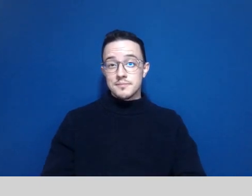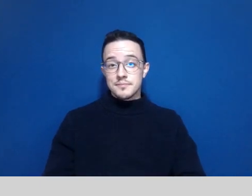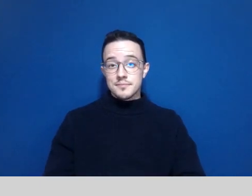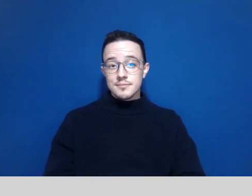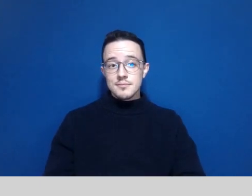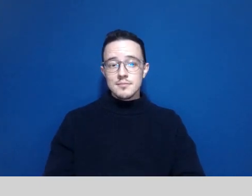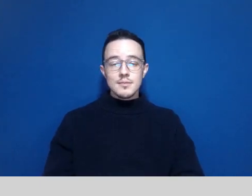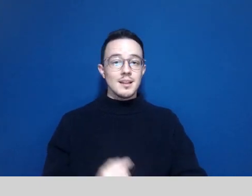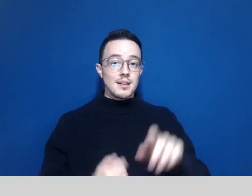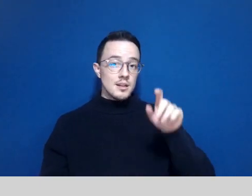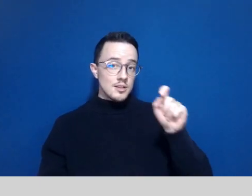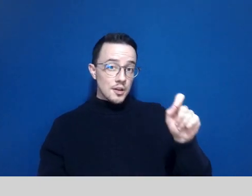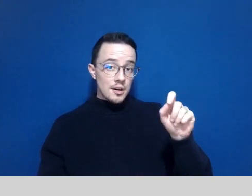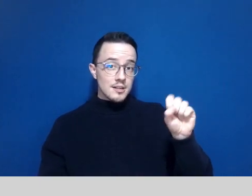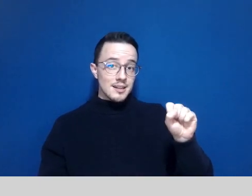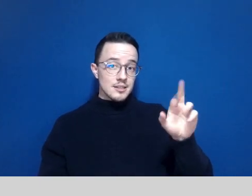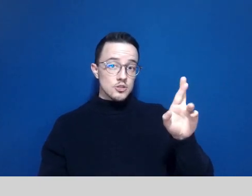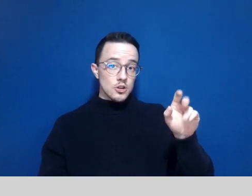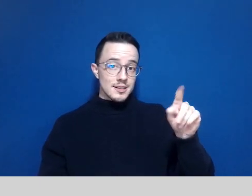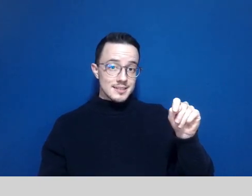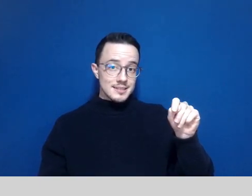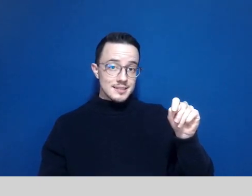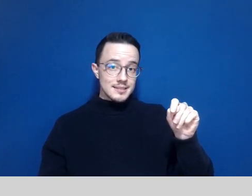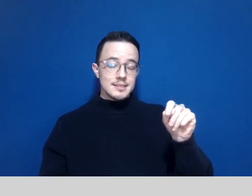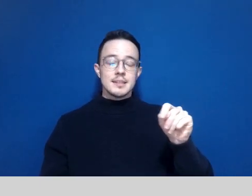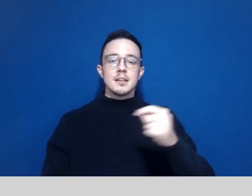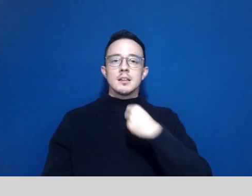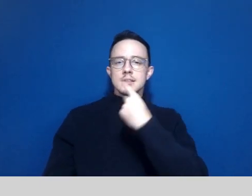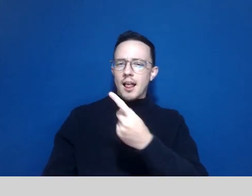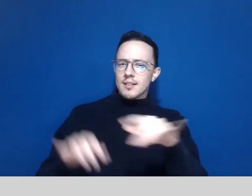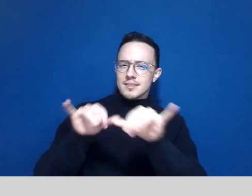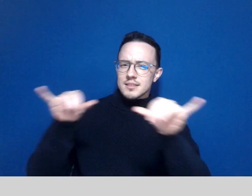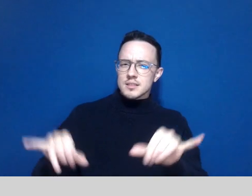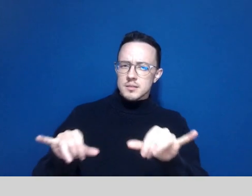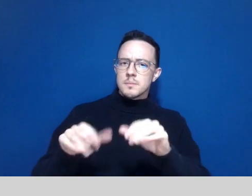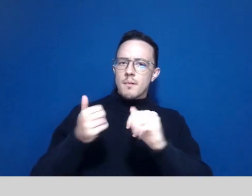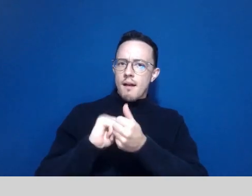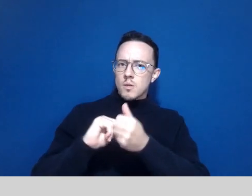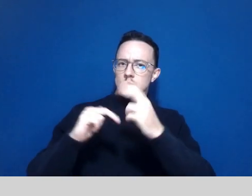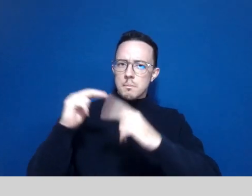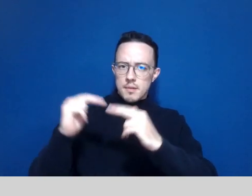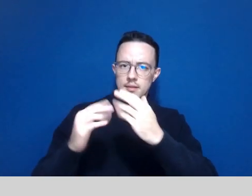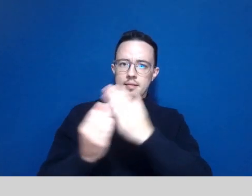And that's the important part is that the.srt is going to tell it